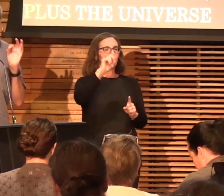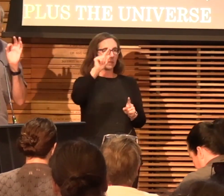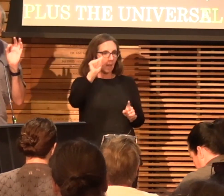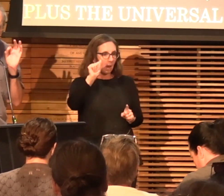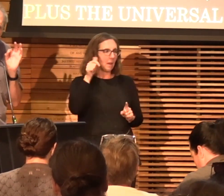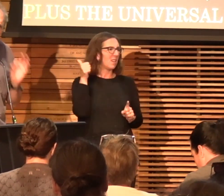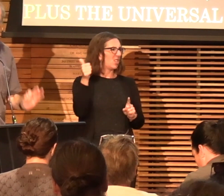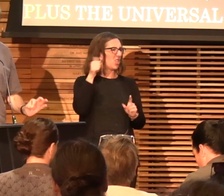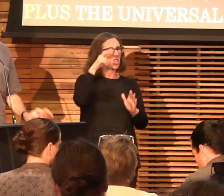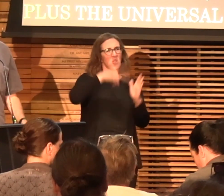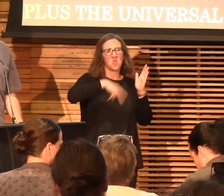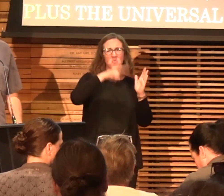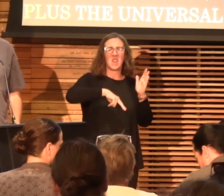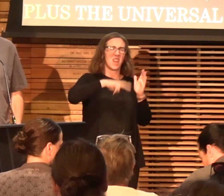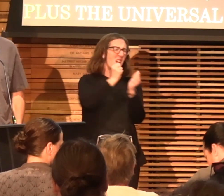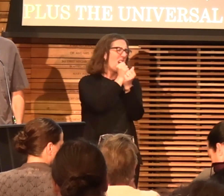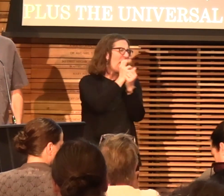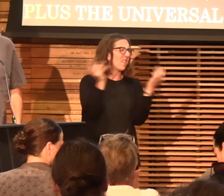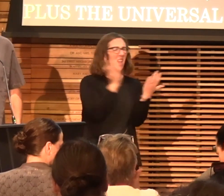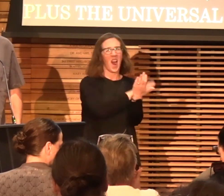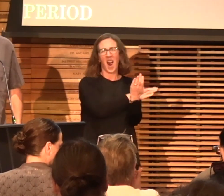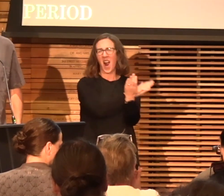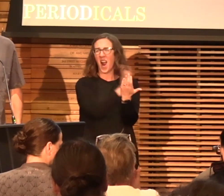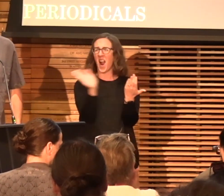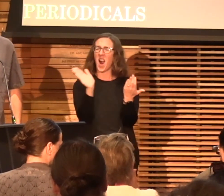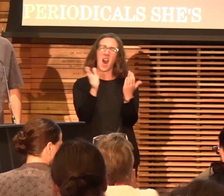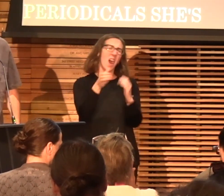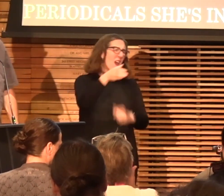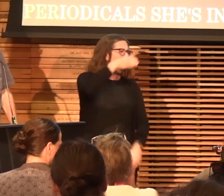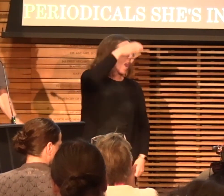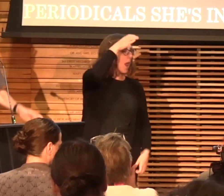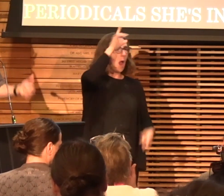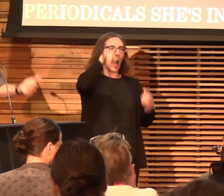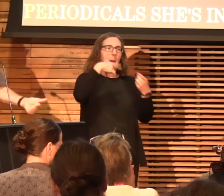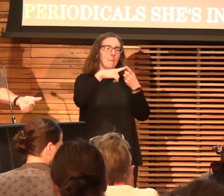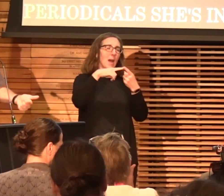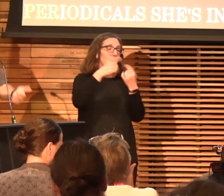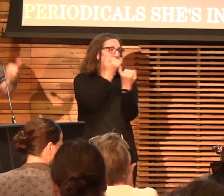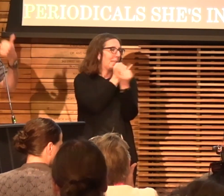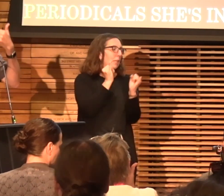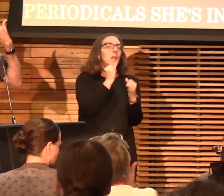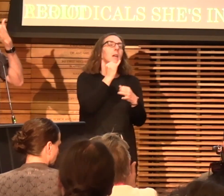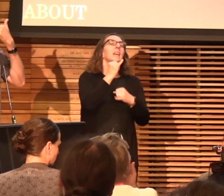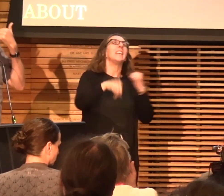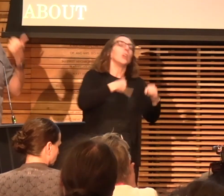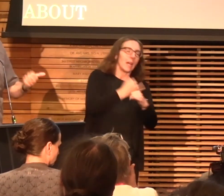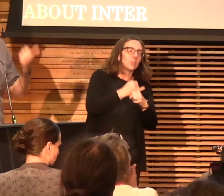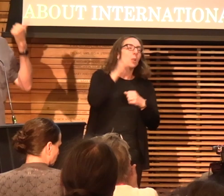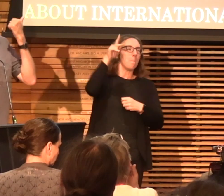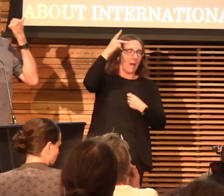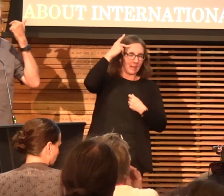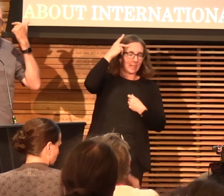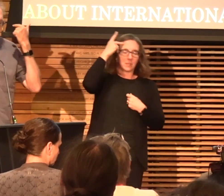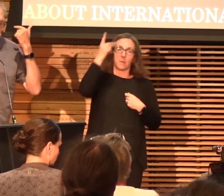She's incredibly sophisticated about international politics. She's predicting that Hitler,